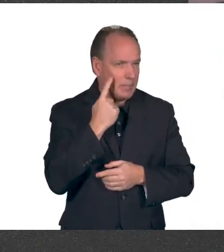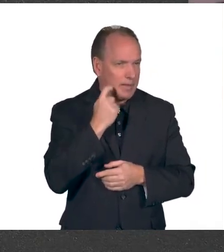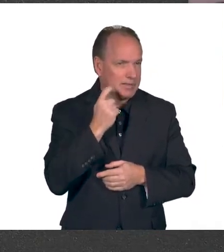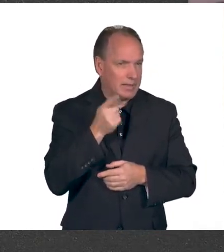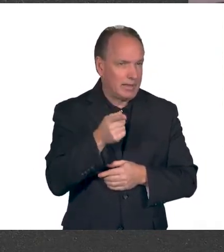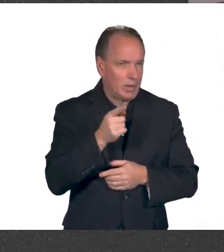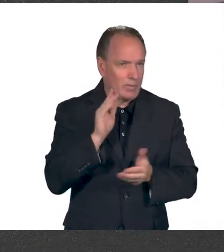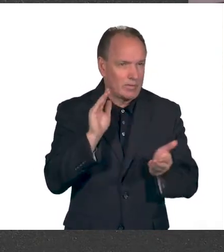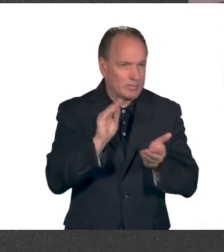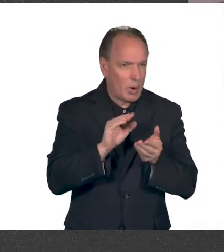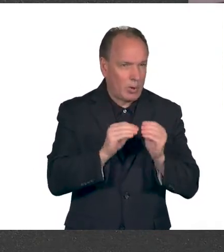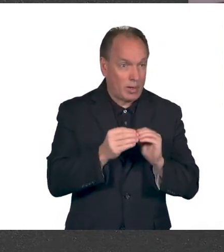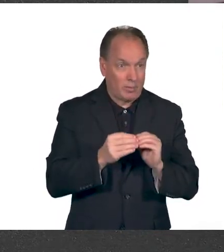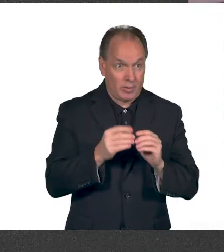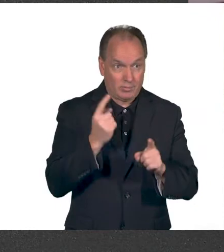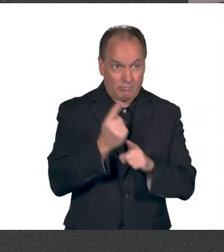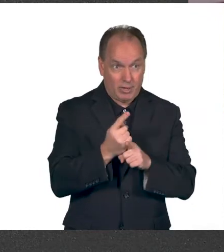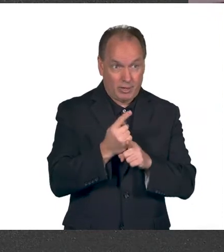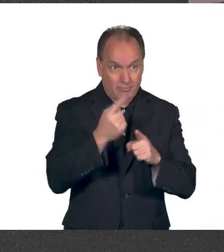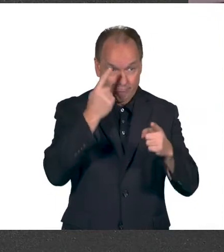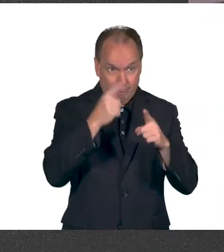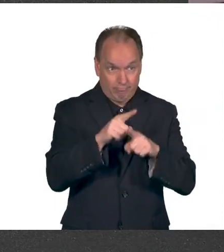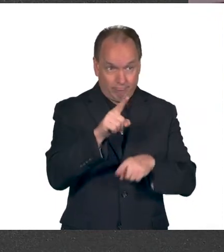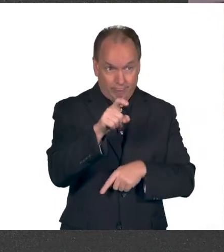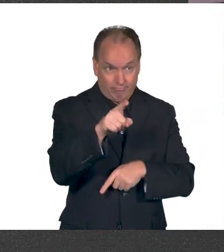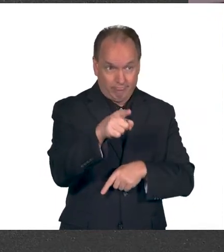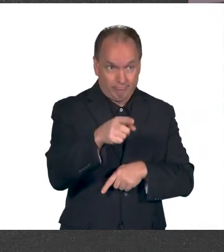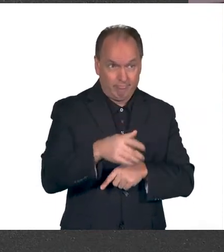he's going to have a smaller number. What do you think?